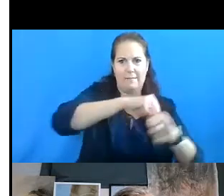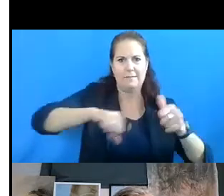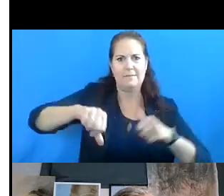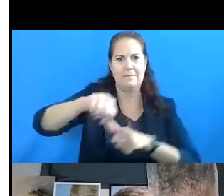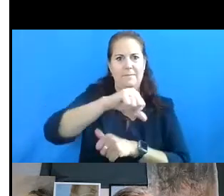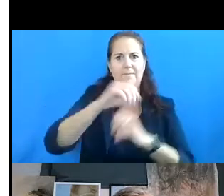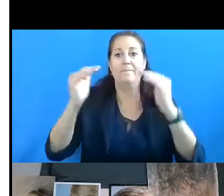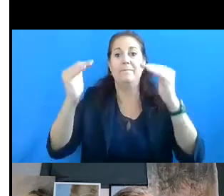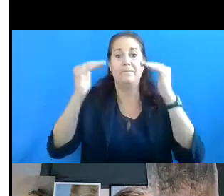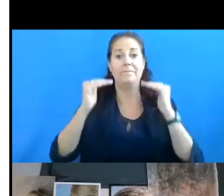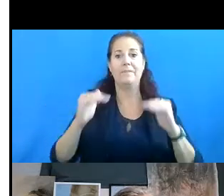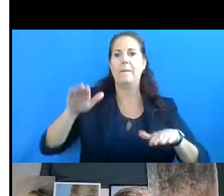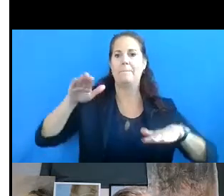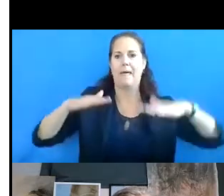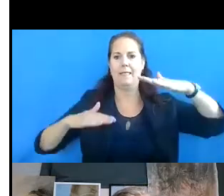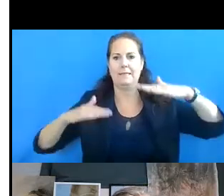The next one, balance.